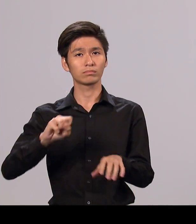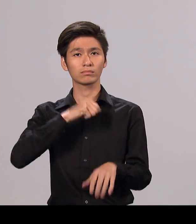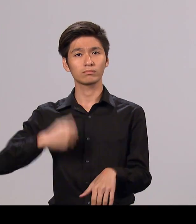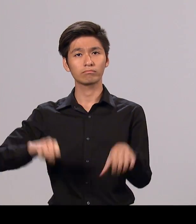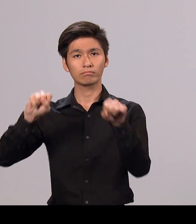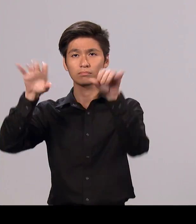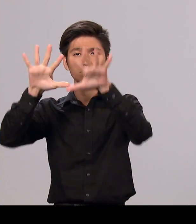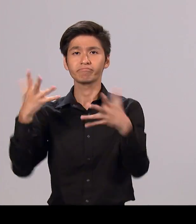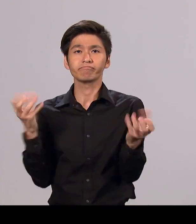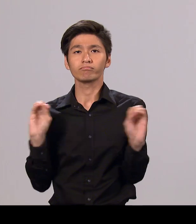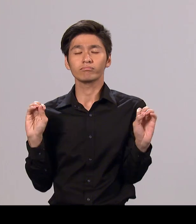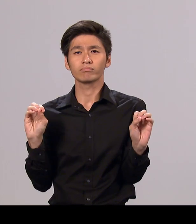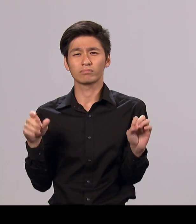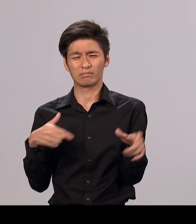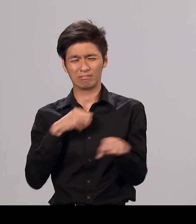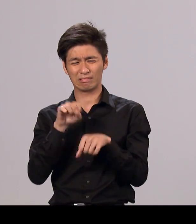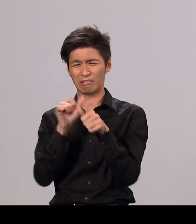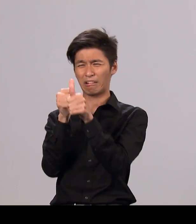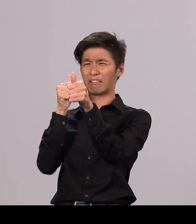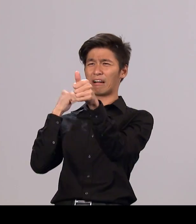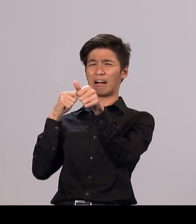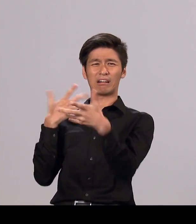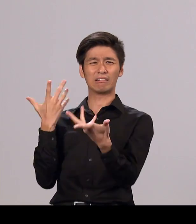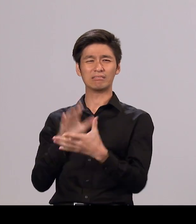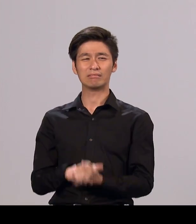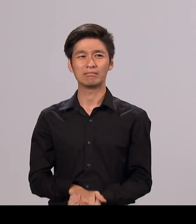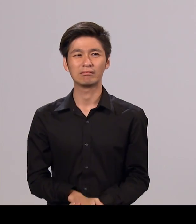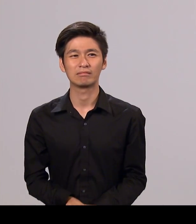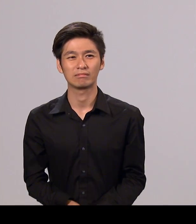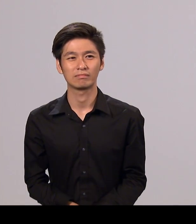We are right here, very far away, even Pedra Branca is right here.